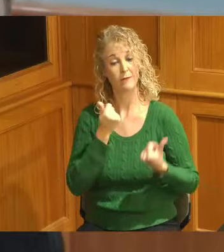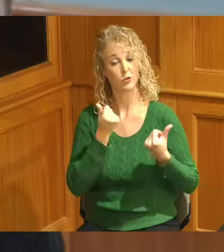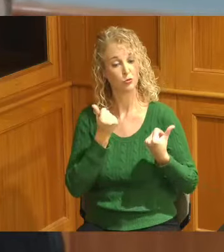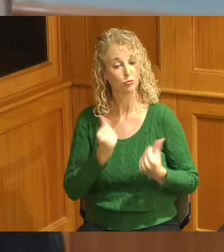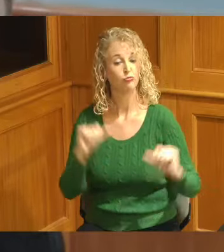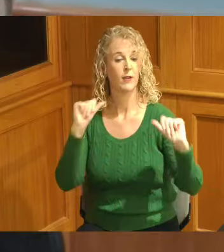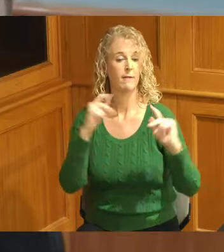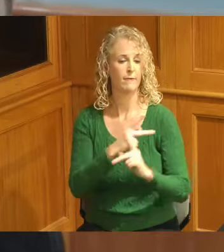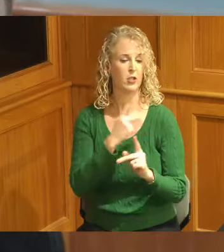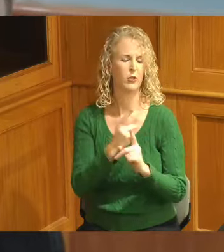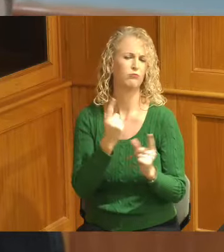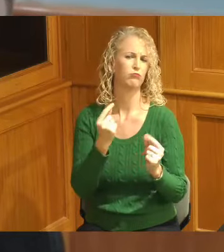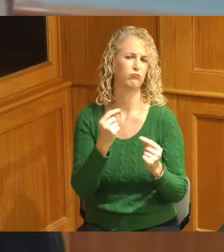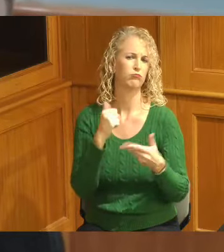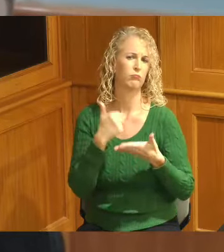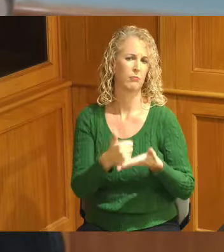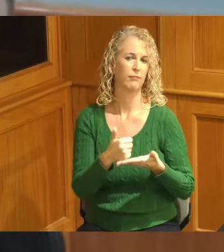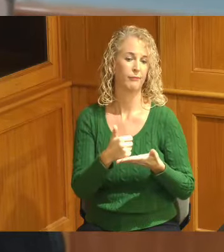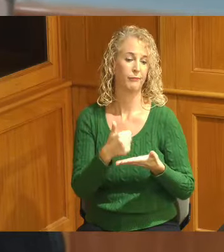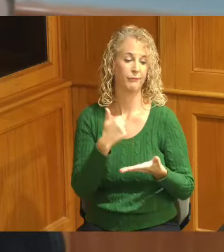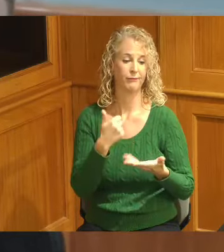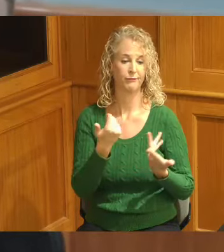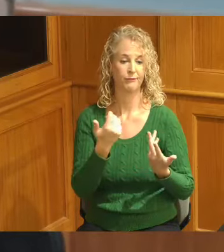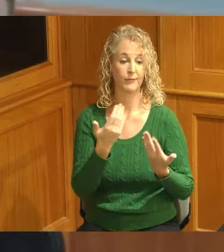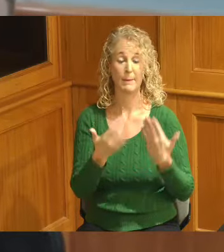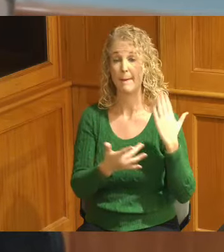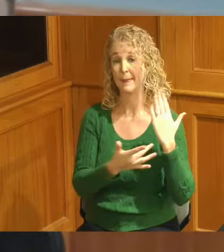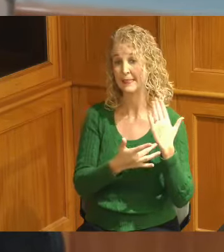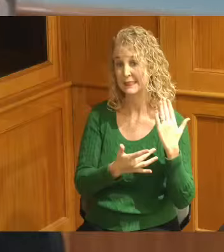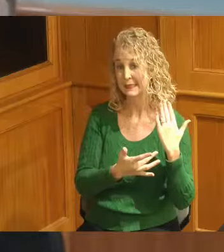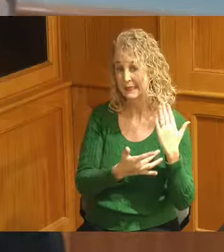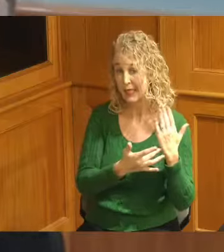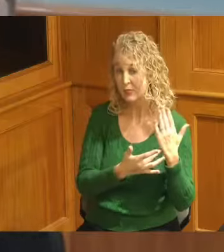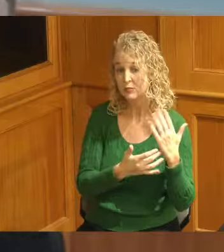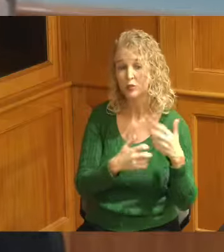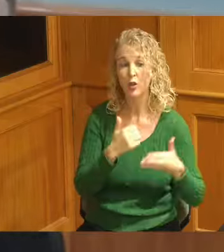resources around the project, asking for some technical brownfield assistance from the Ohio EPA,